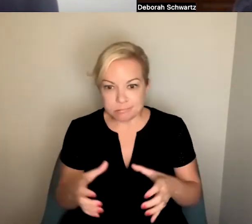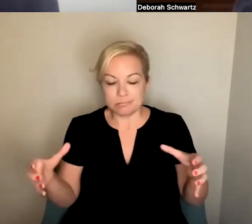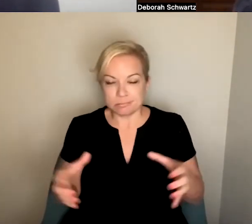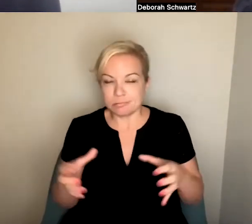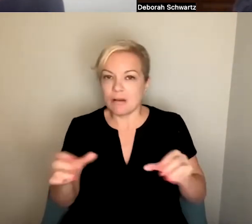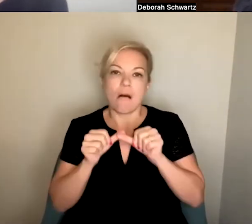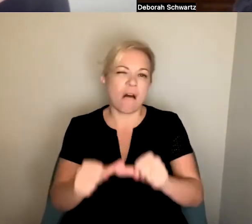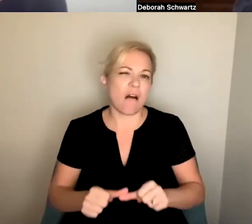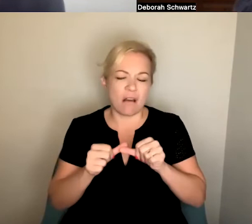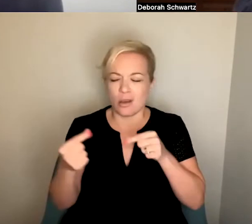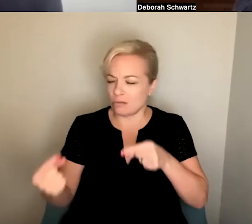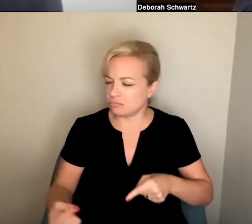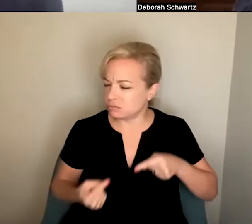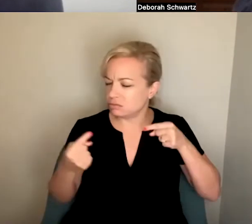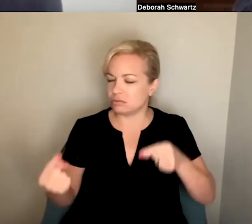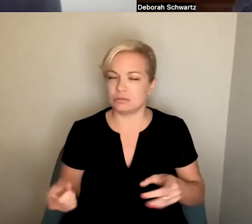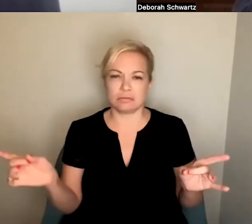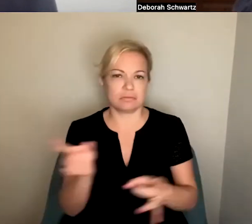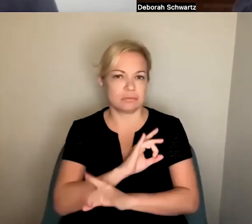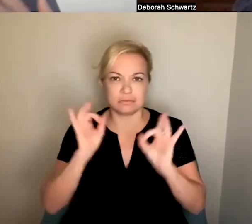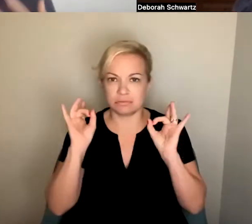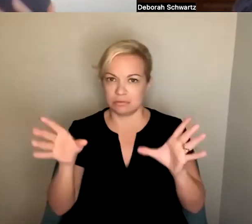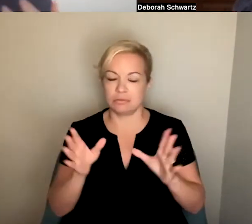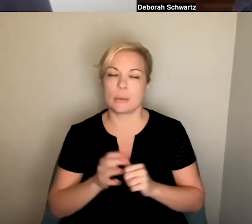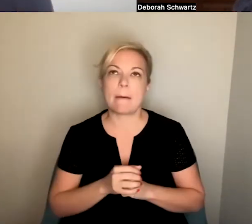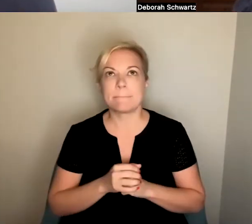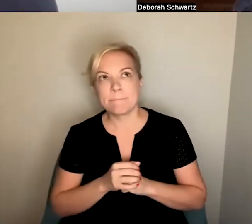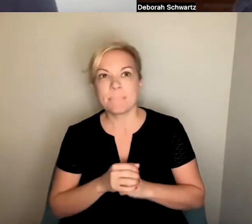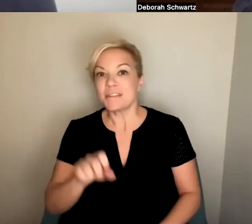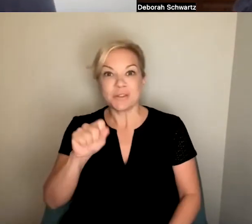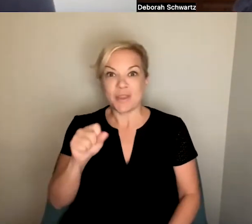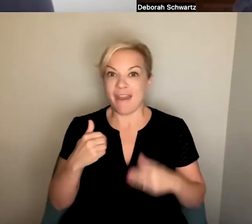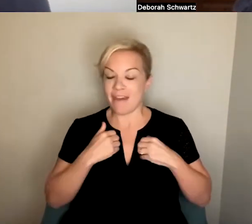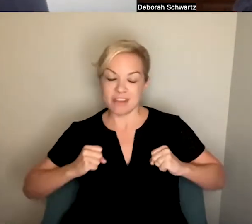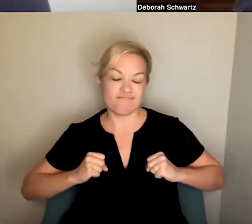of them obviously, like, you have these these big moments, like the strike, and then, like,